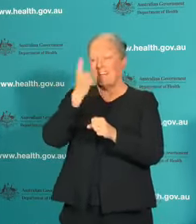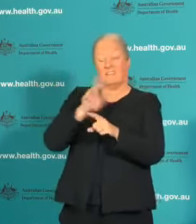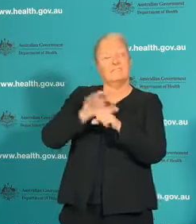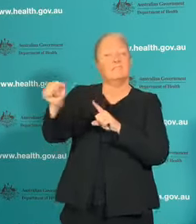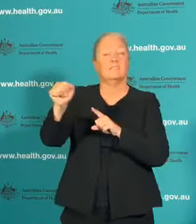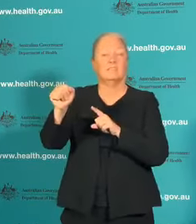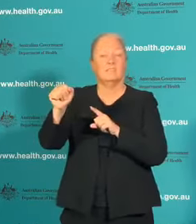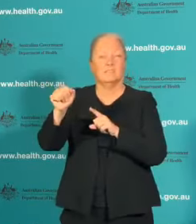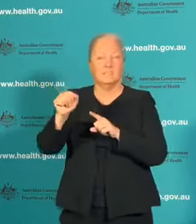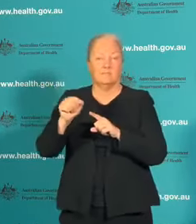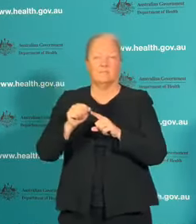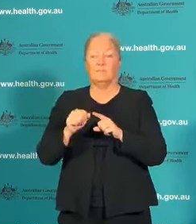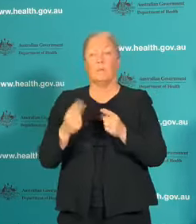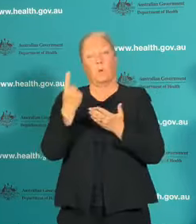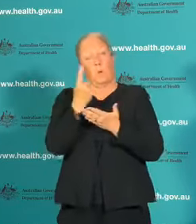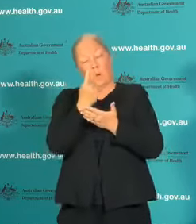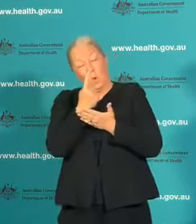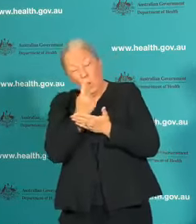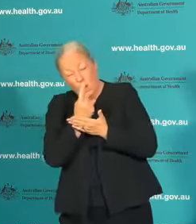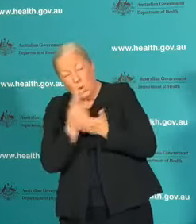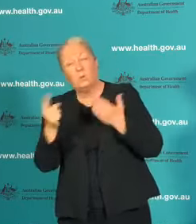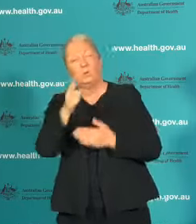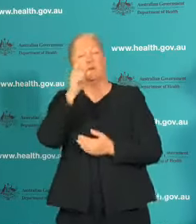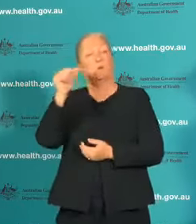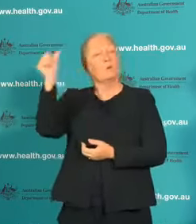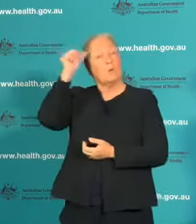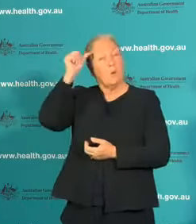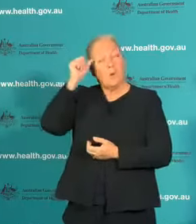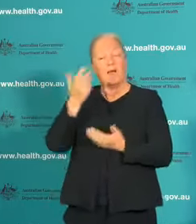The only absolute way to prevent possible outbreaks of COVID-19